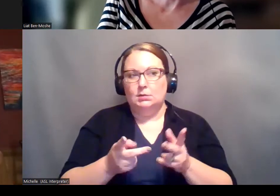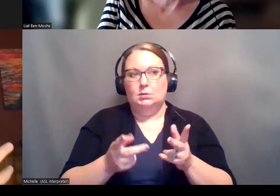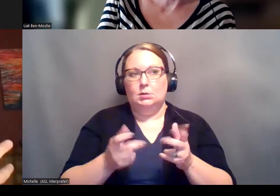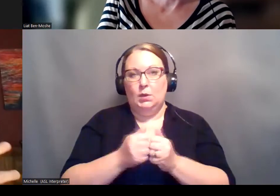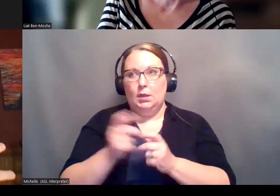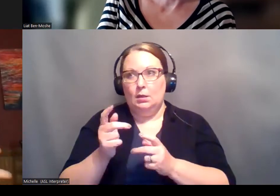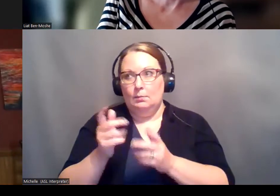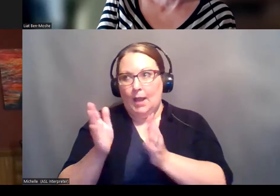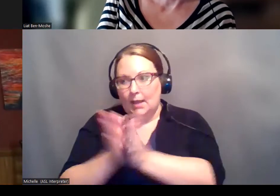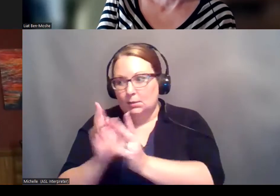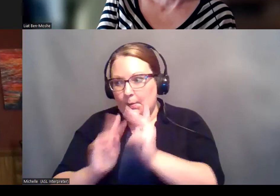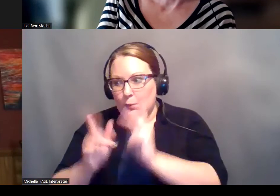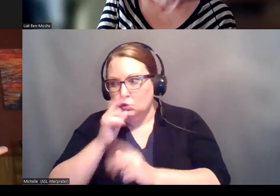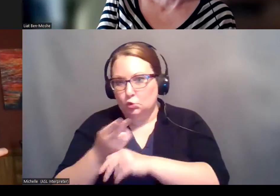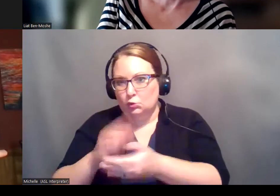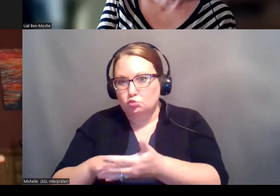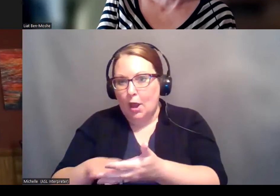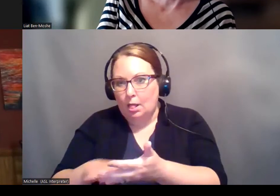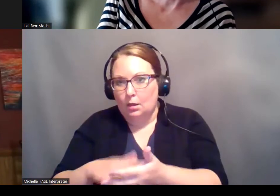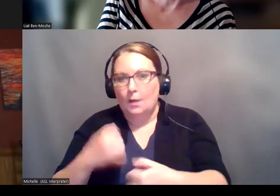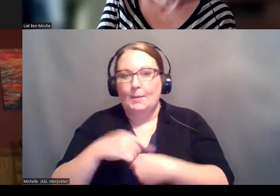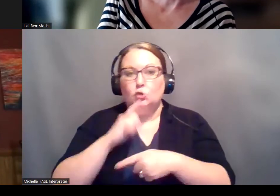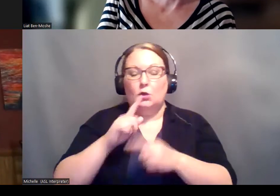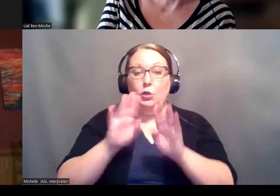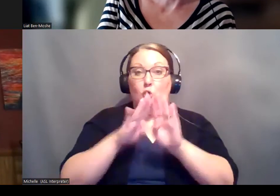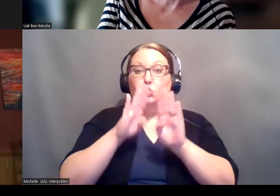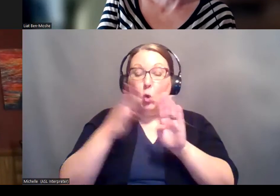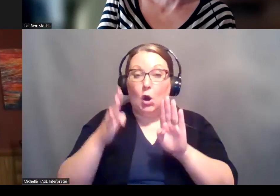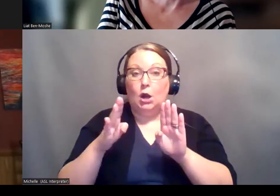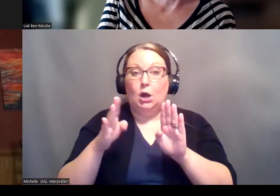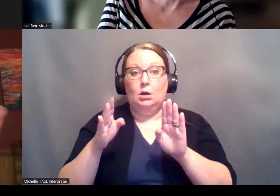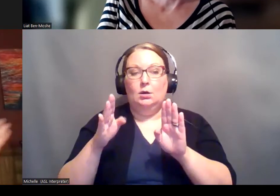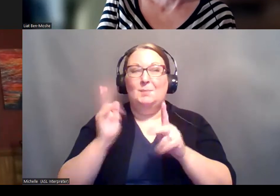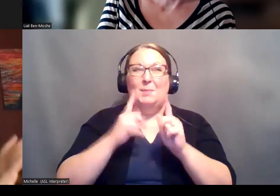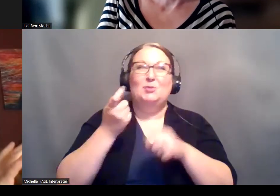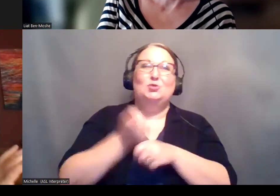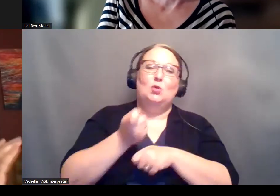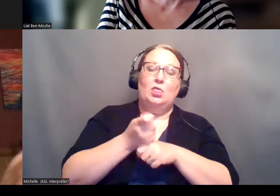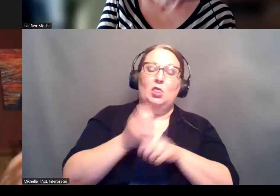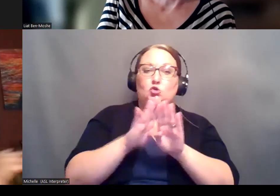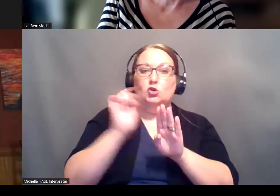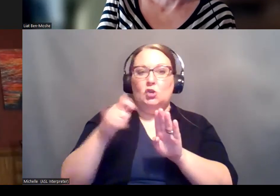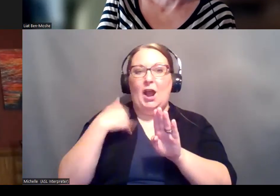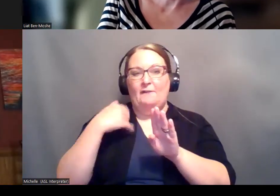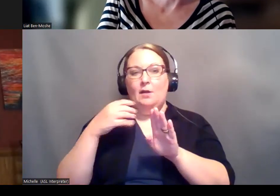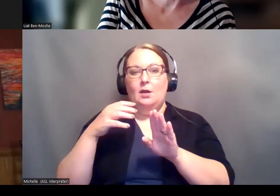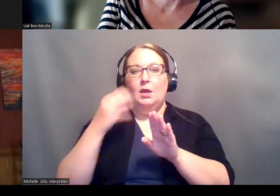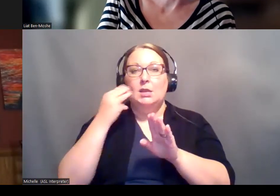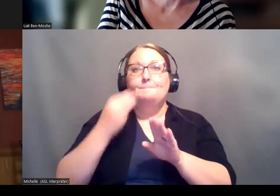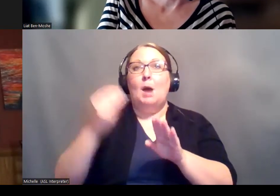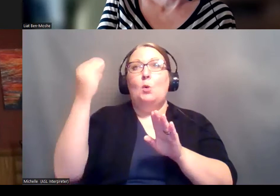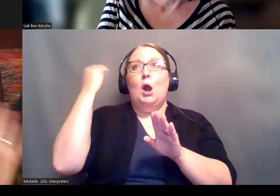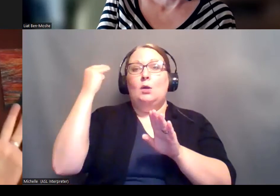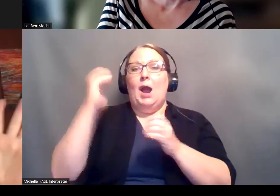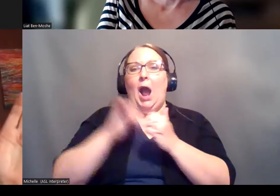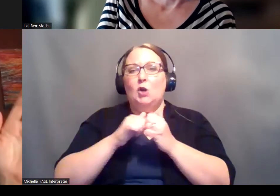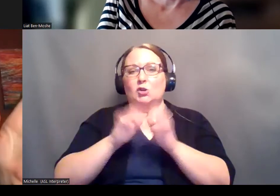making sure that the door, and you know, people used to joke with me that the door should have its own memoir. You know, how is the door gonna open?